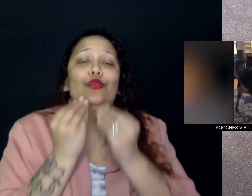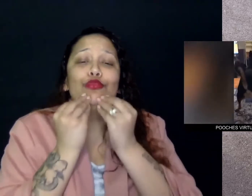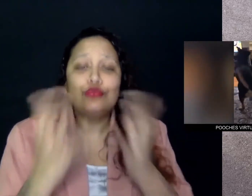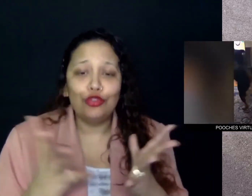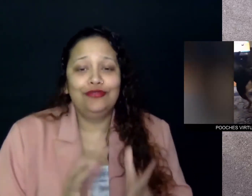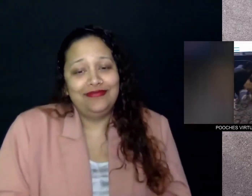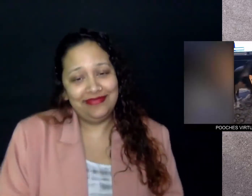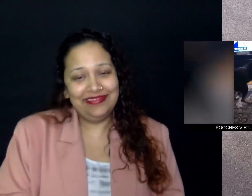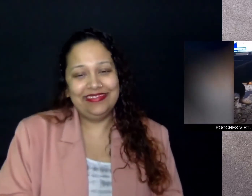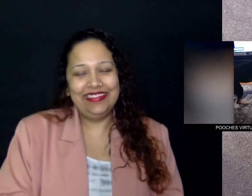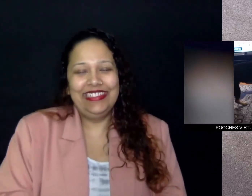So cute.